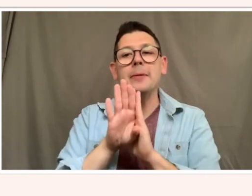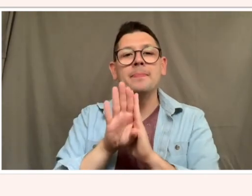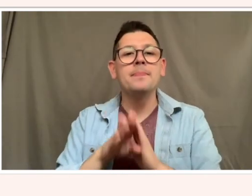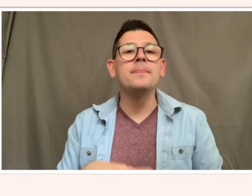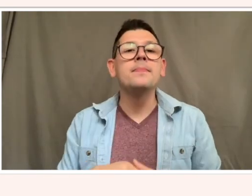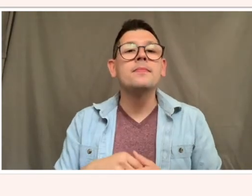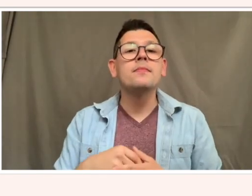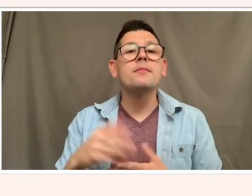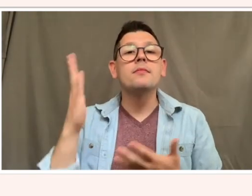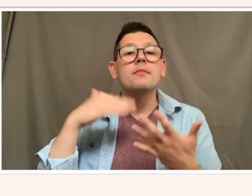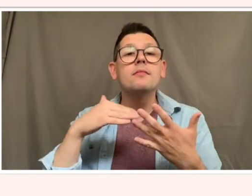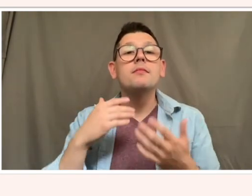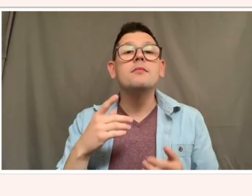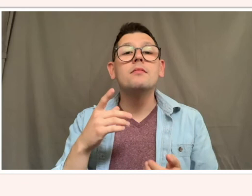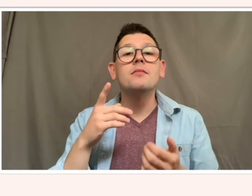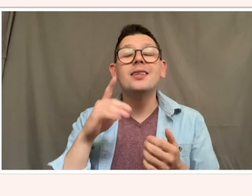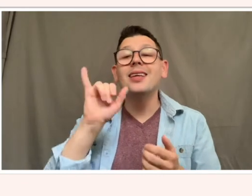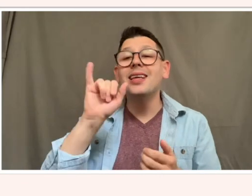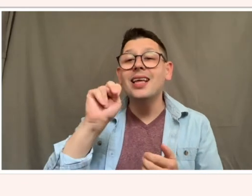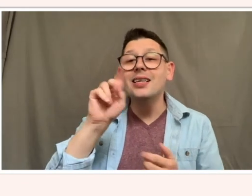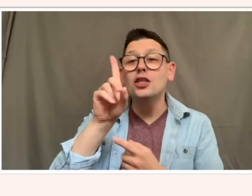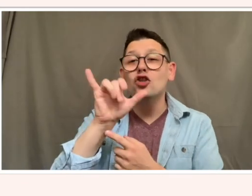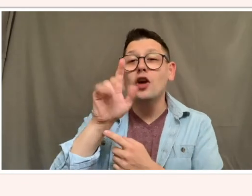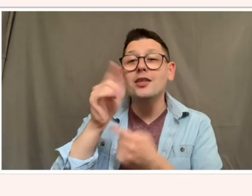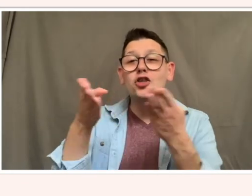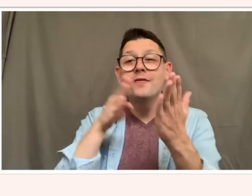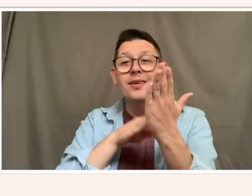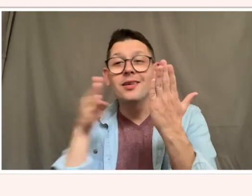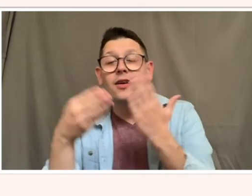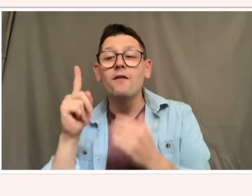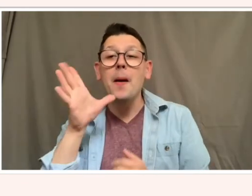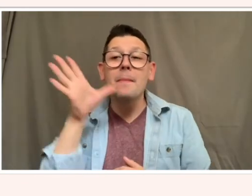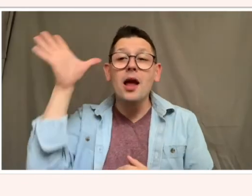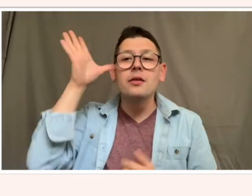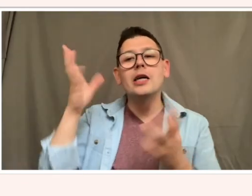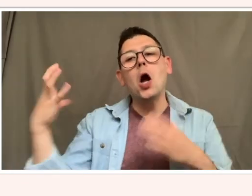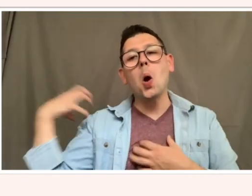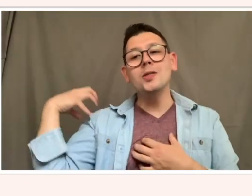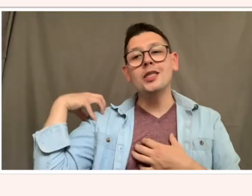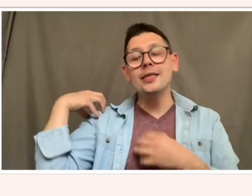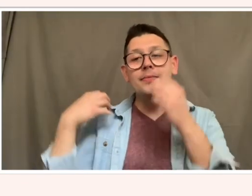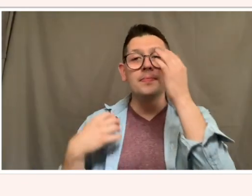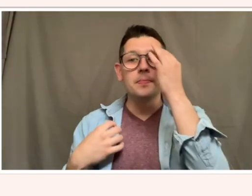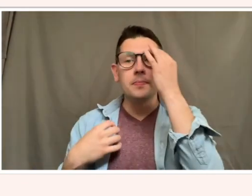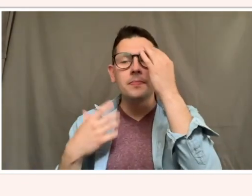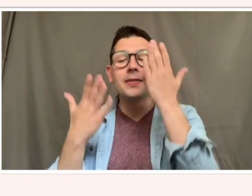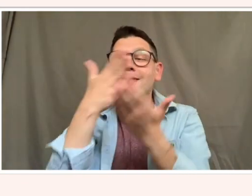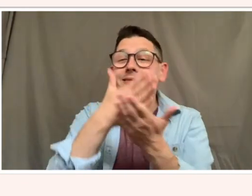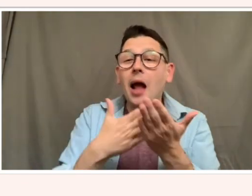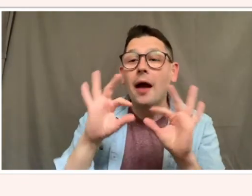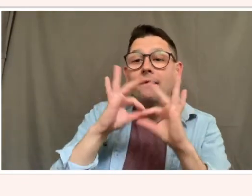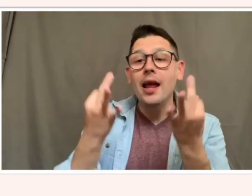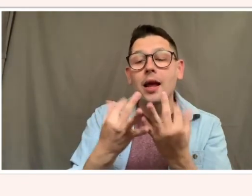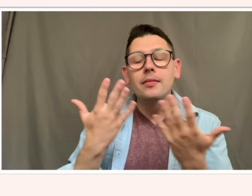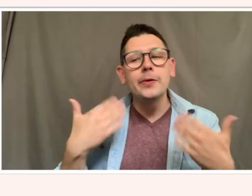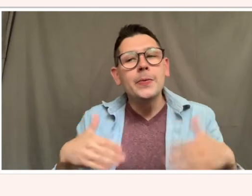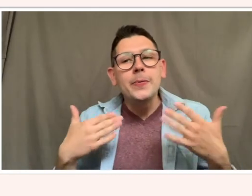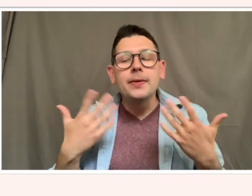of situations and once again, this is one of our big goals that we're trying to maintain during COVID which is language development.